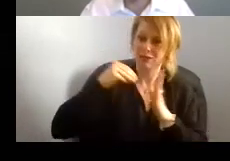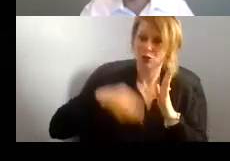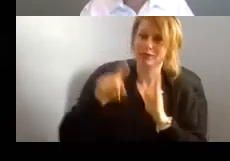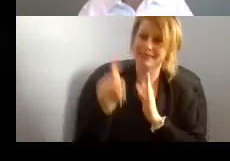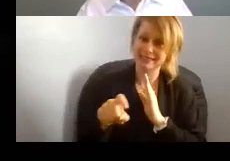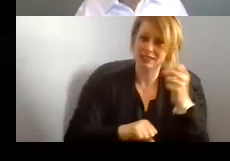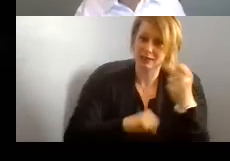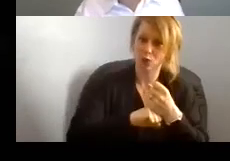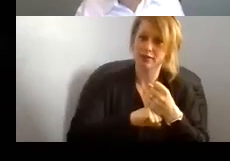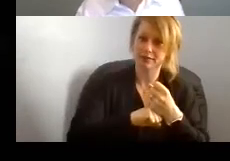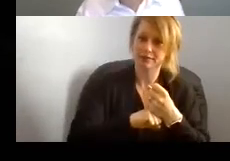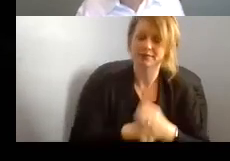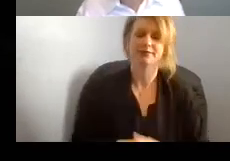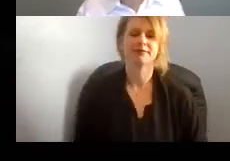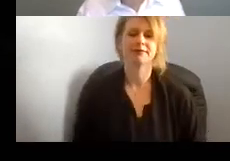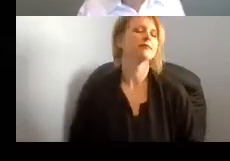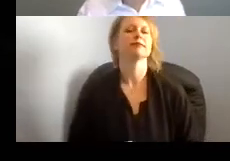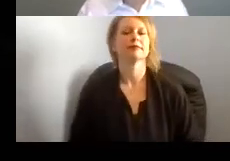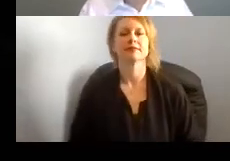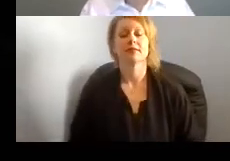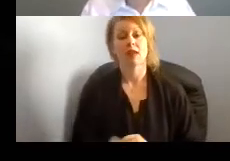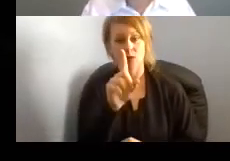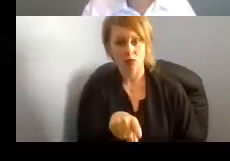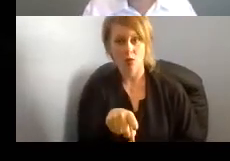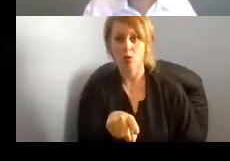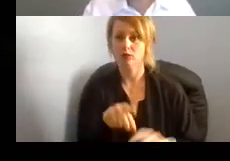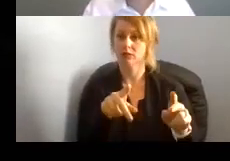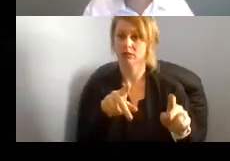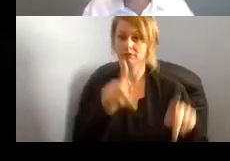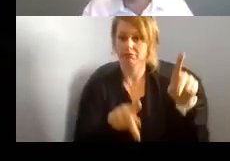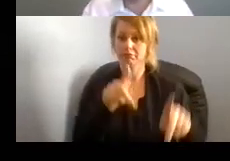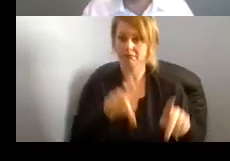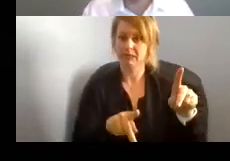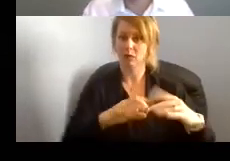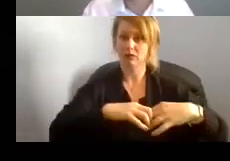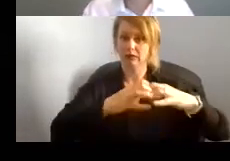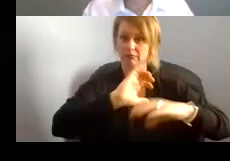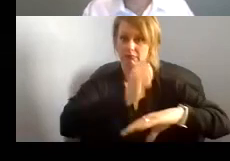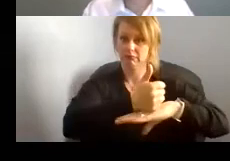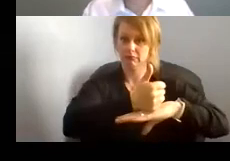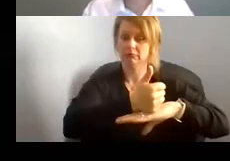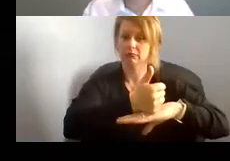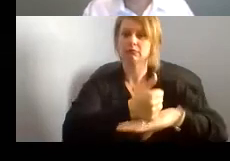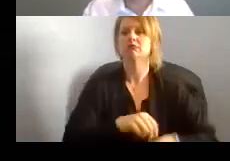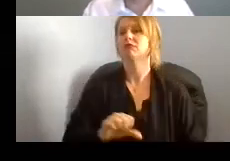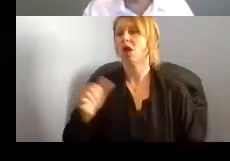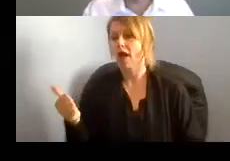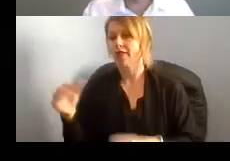So, in addition to these founding members when the website was launched about five years ago, other groups voiced an interest